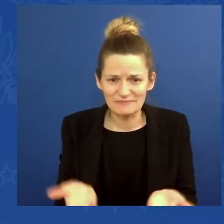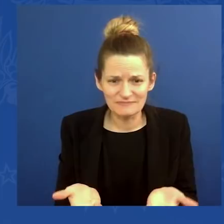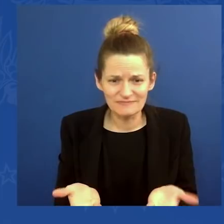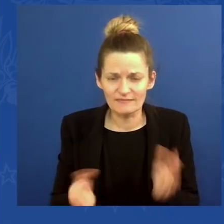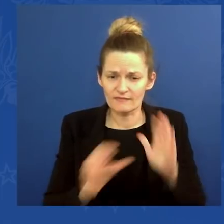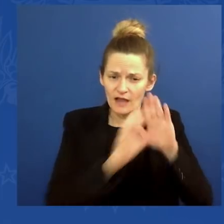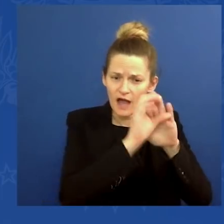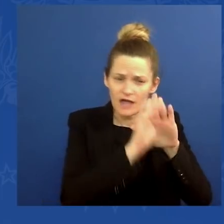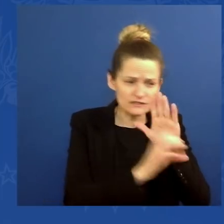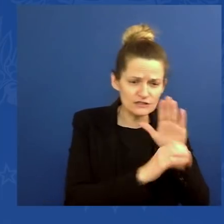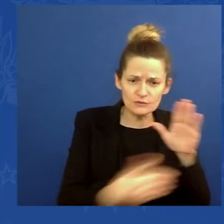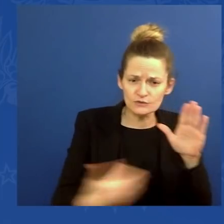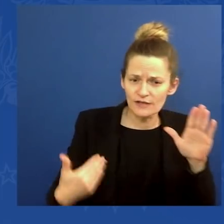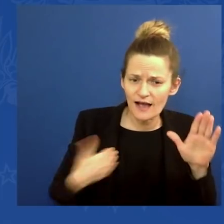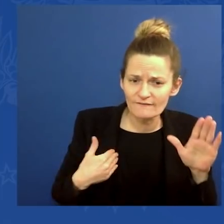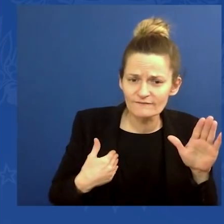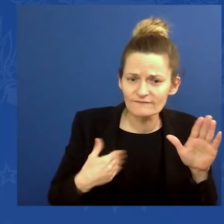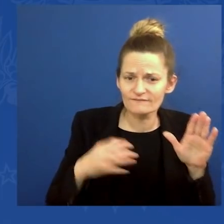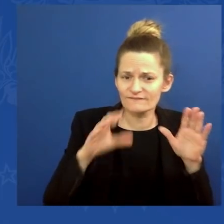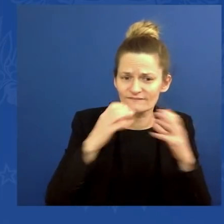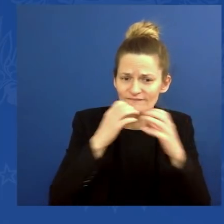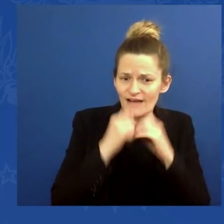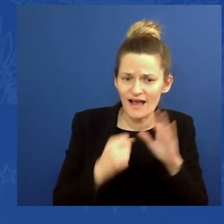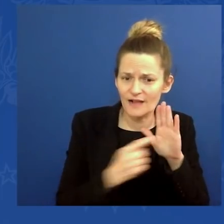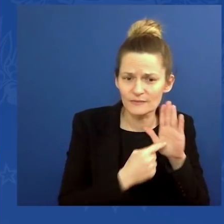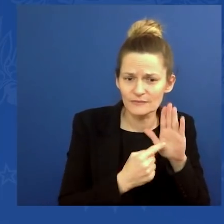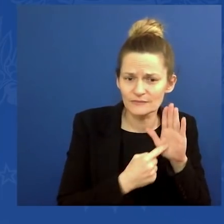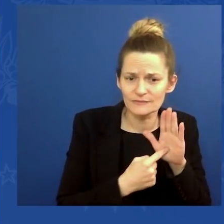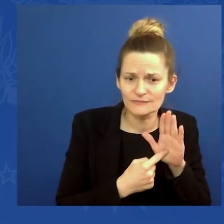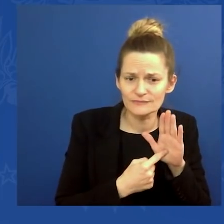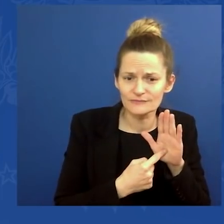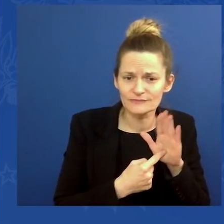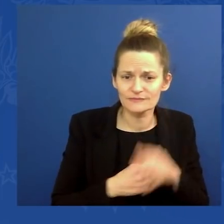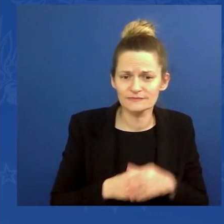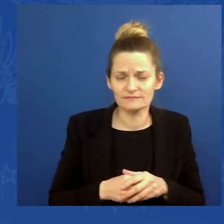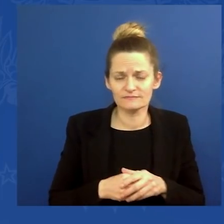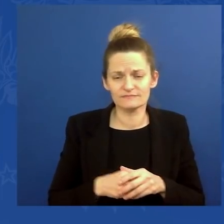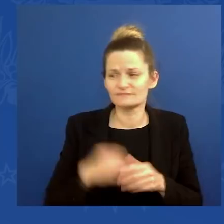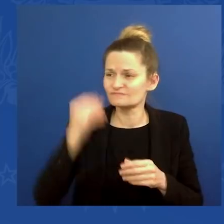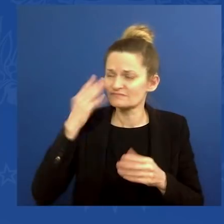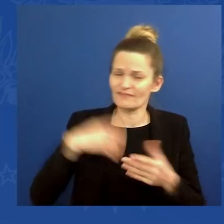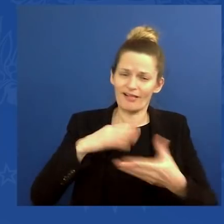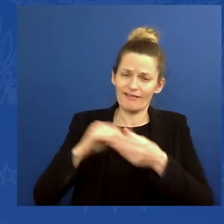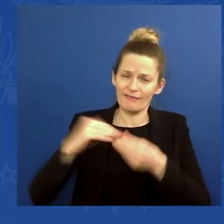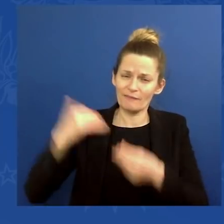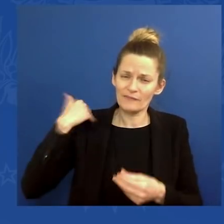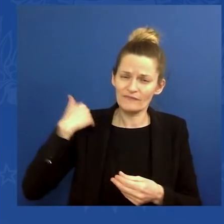that we are the -- I -- I -- you heard me say last night: I think we're the most unique country in the history of the world.